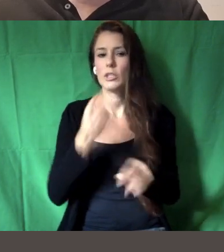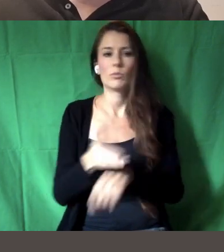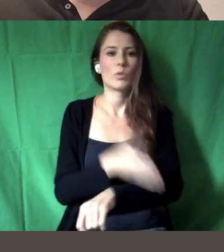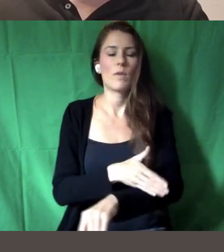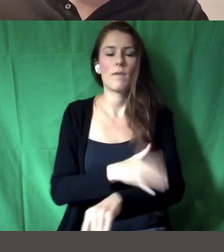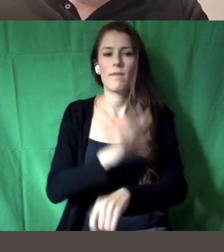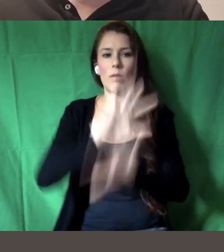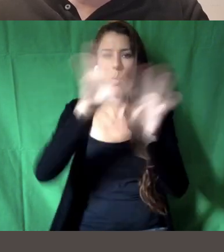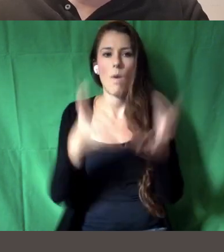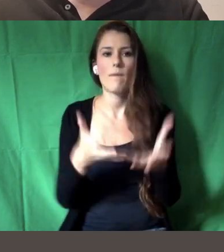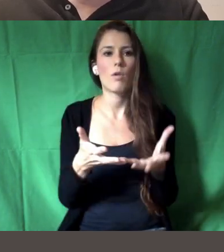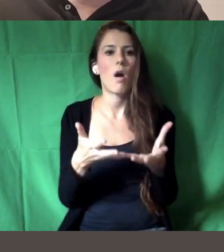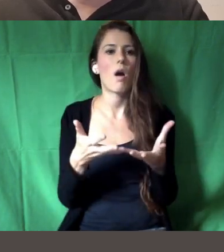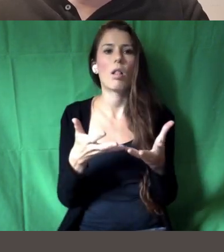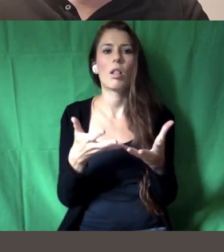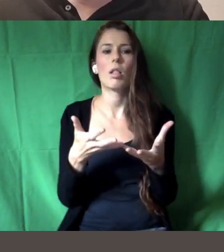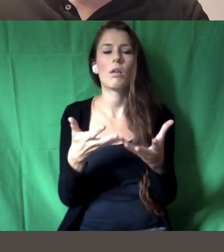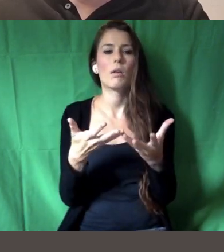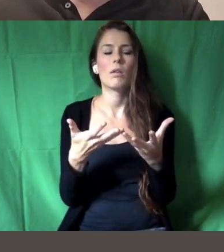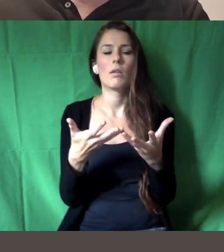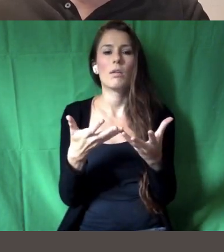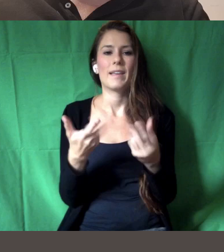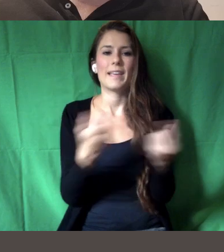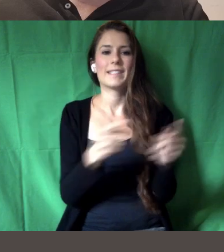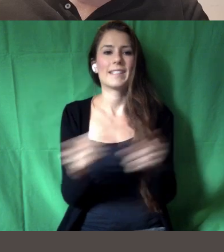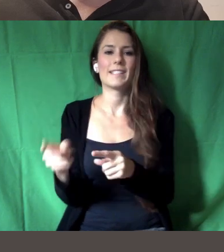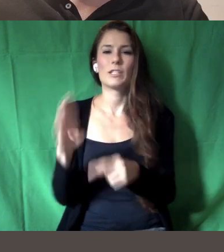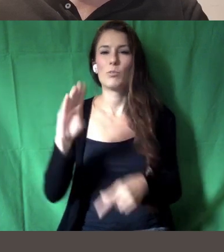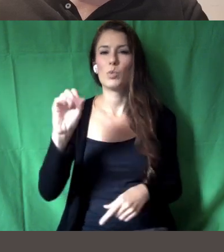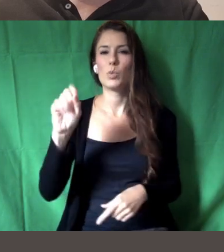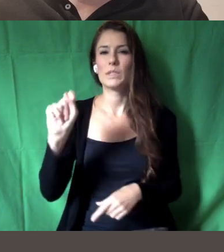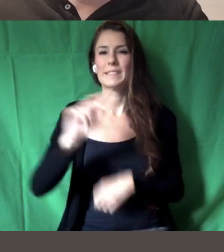improves the overall instance bootstrapping process.